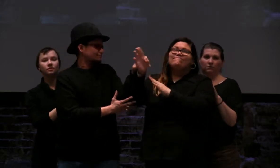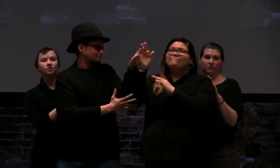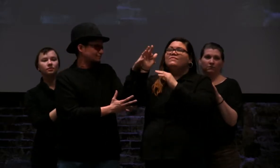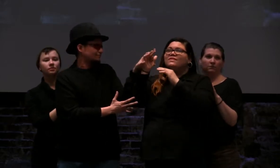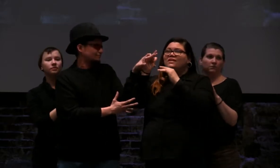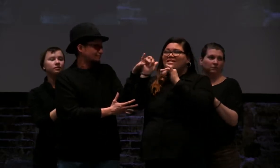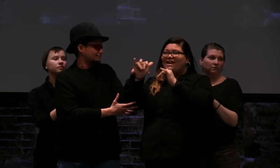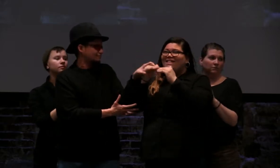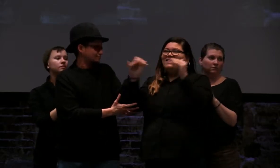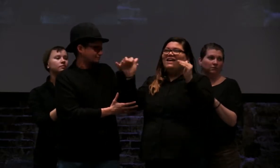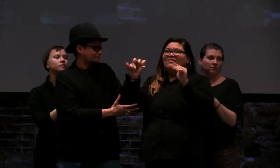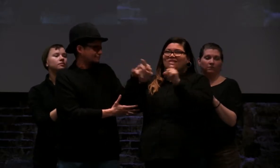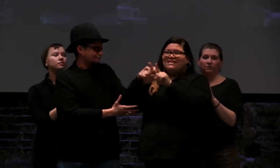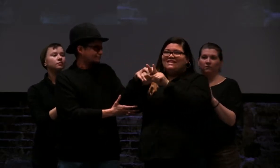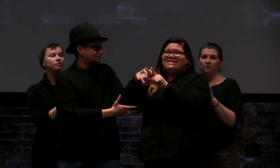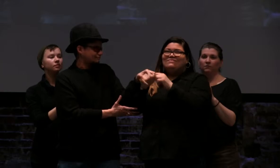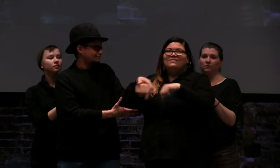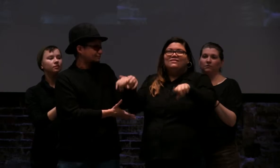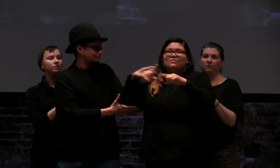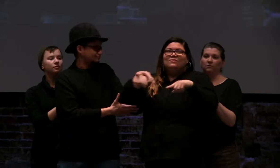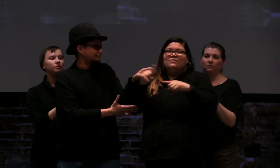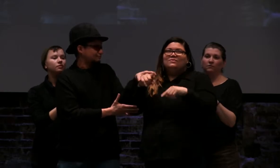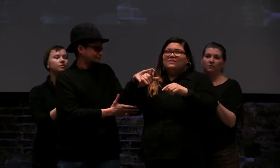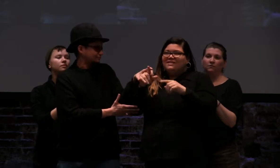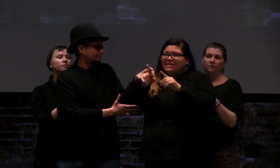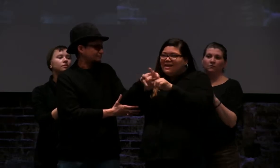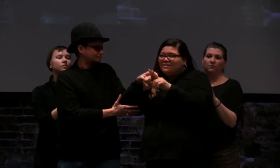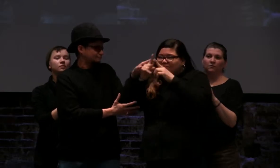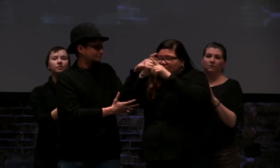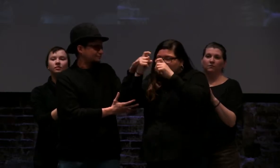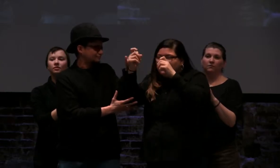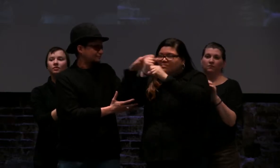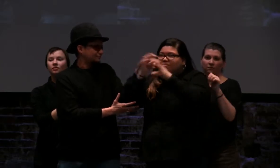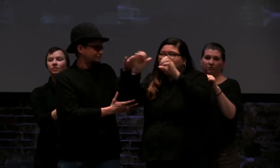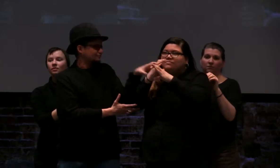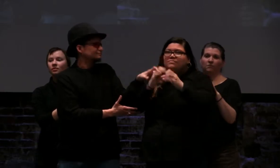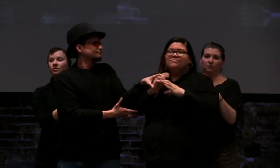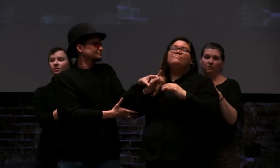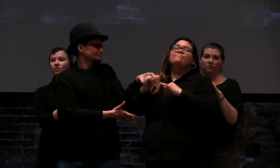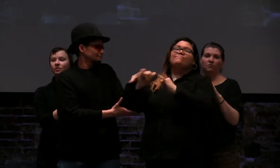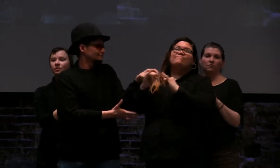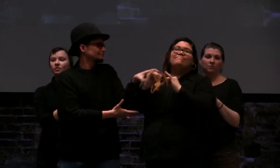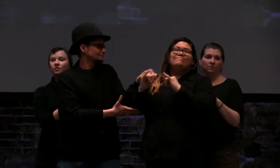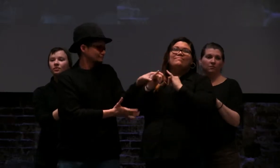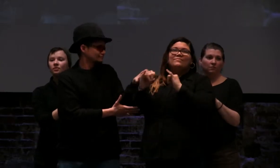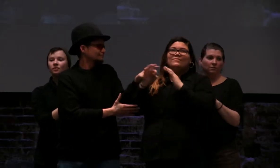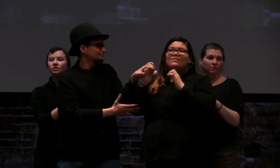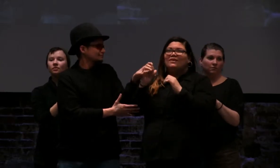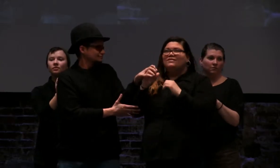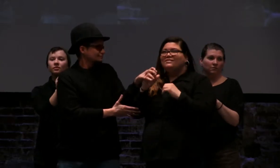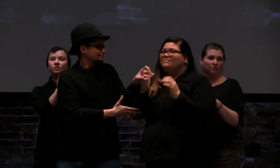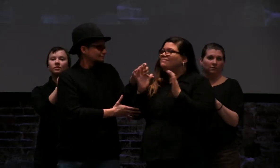writers, designers, we're out there too. Keep in mind.